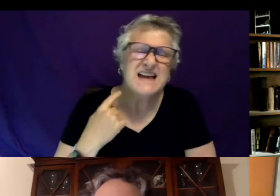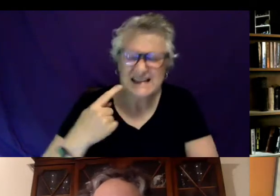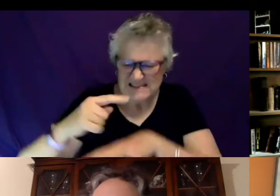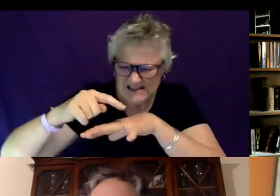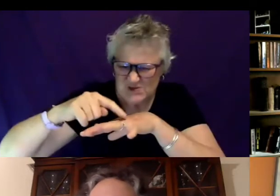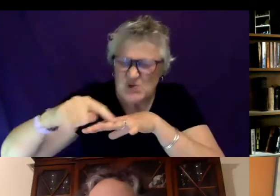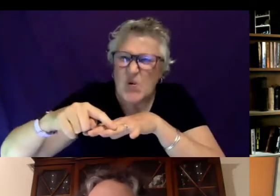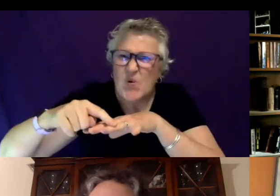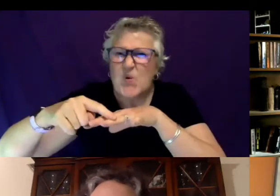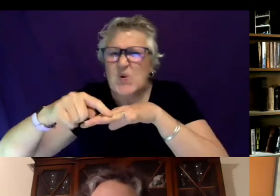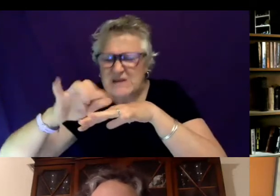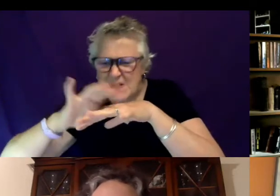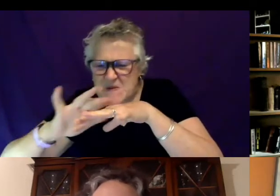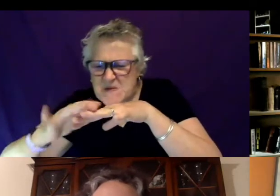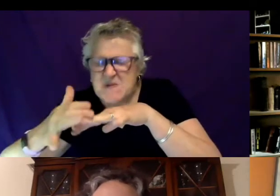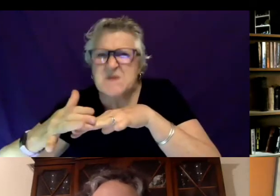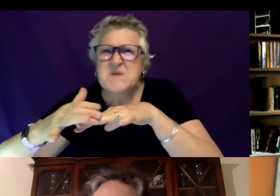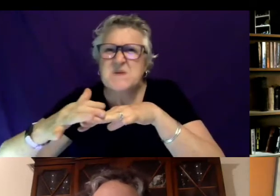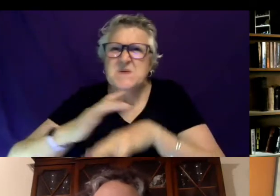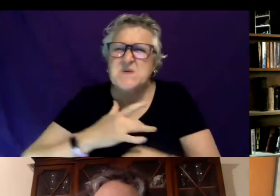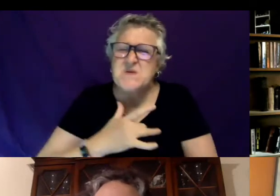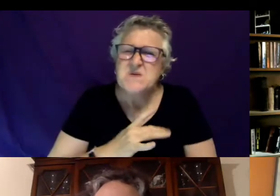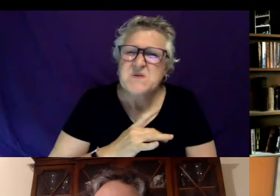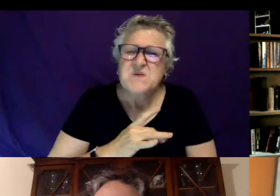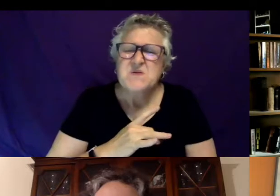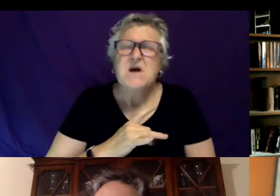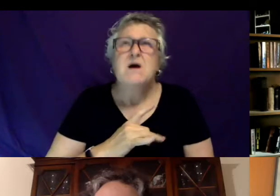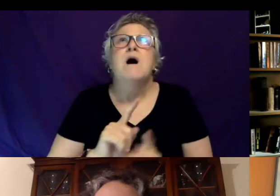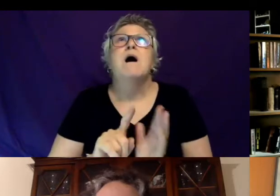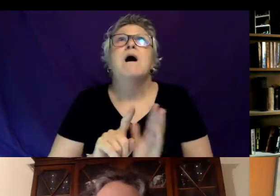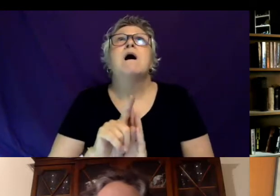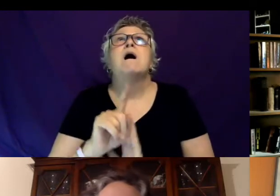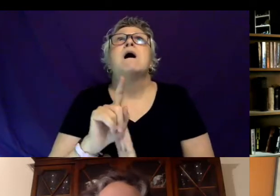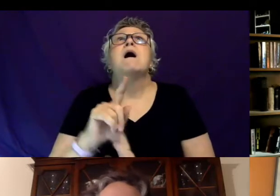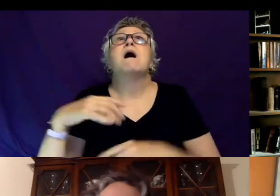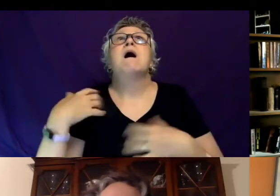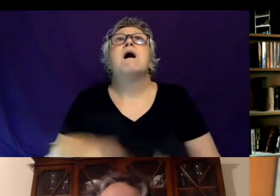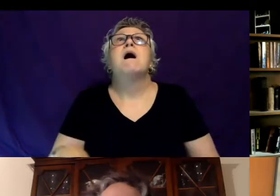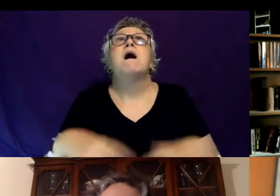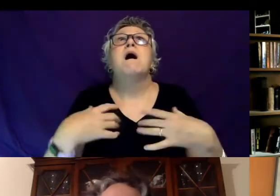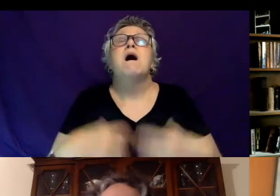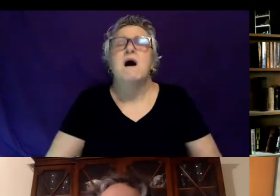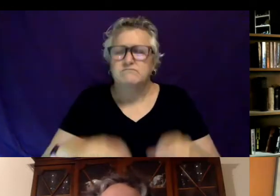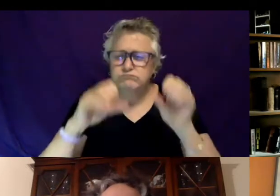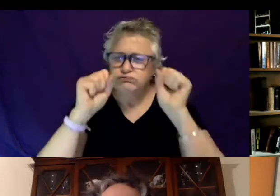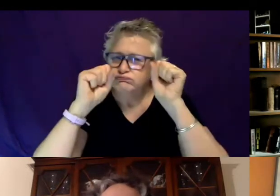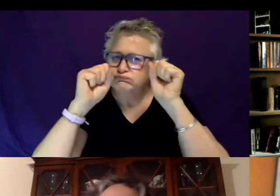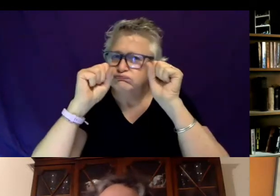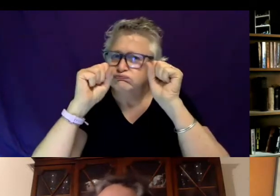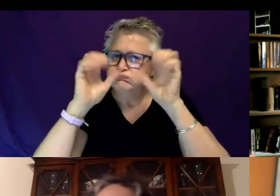you know, and they're just towering way above you. It was it was an amazing experience, to just be that close, and to be able to